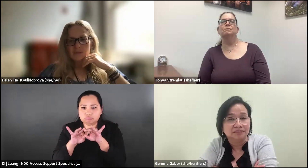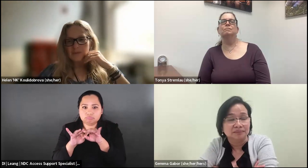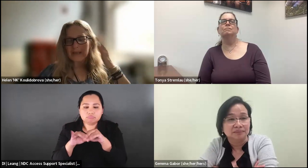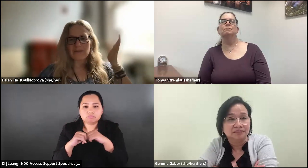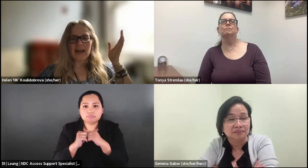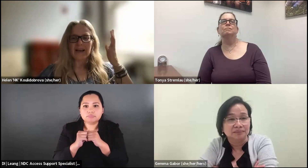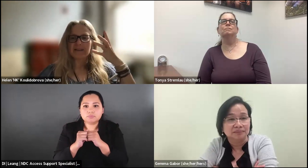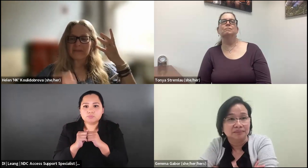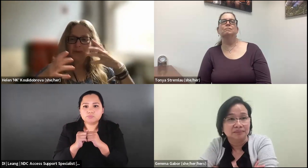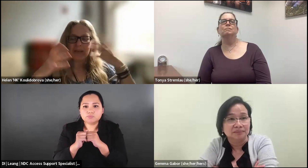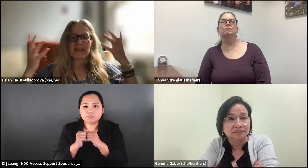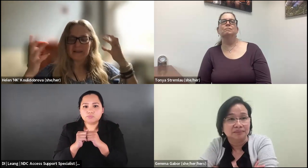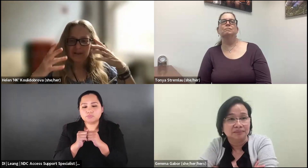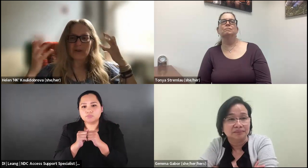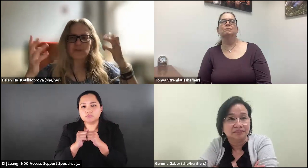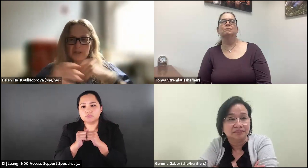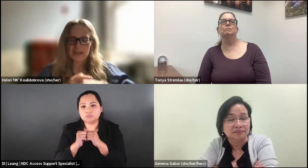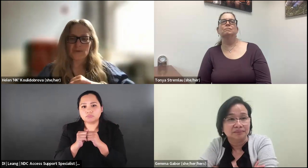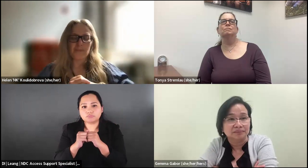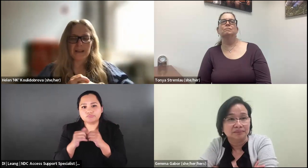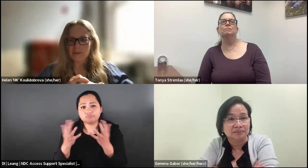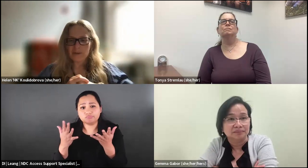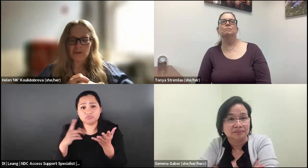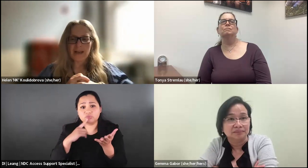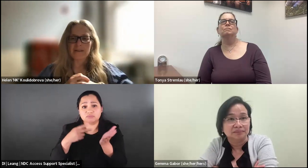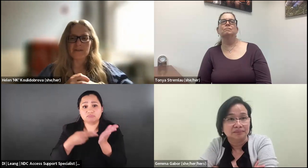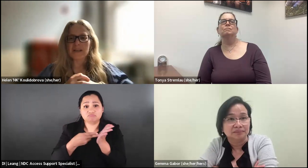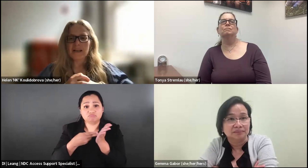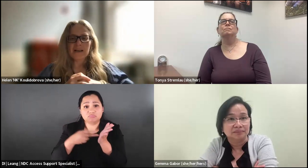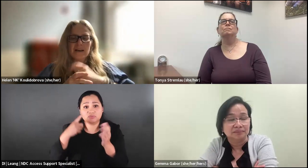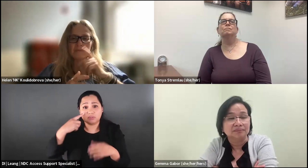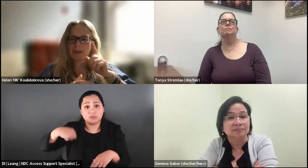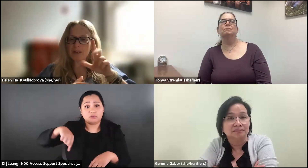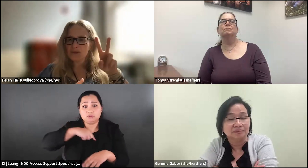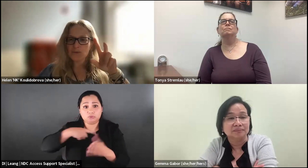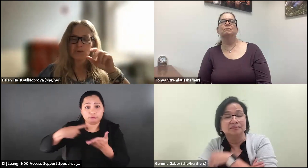we have had in a larger sense sort of bilingual educators, L2